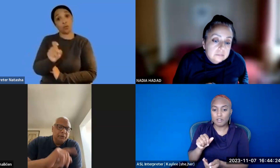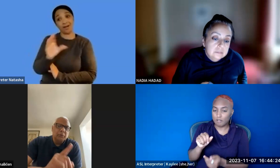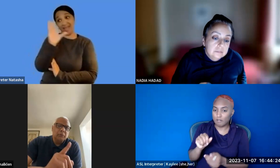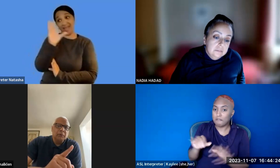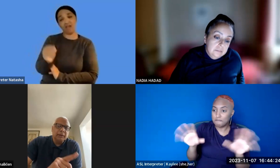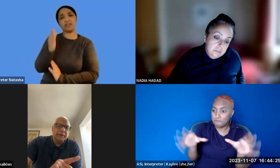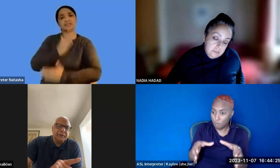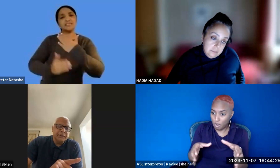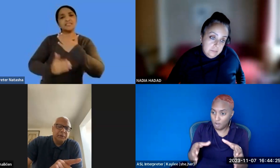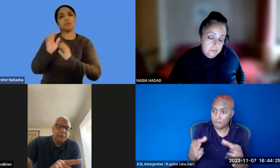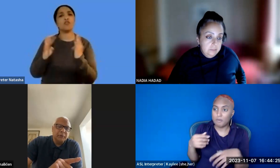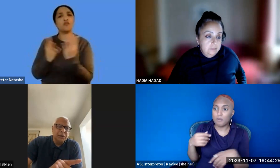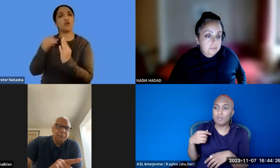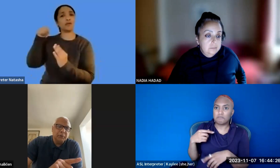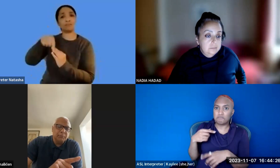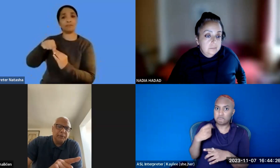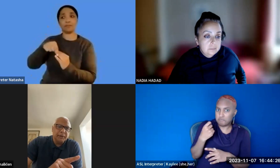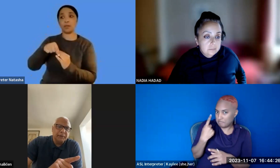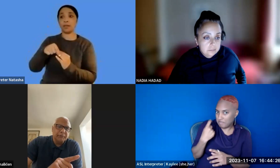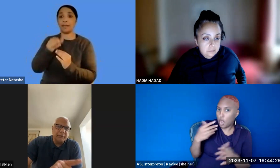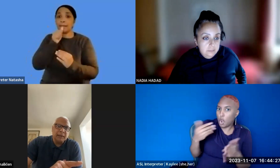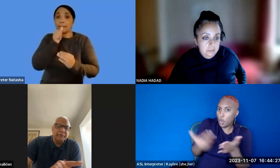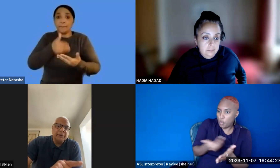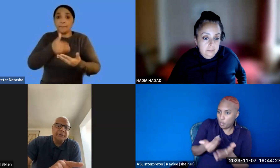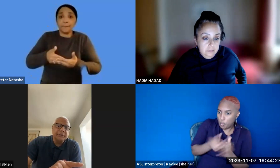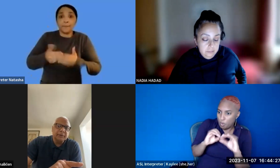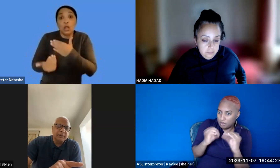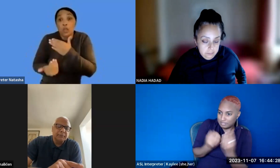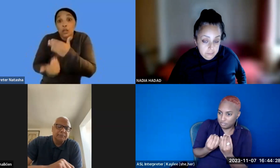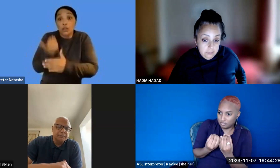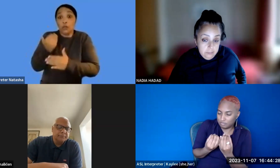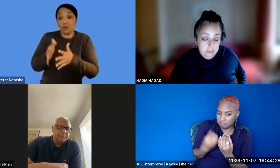It's a new organisation. We've only been operating for 5 years.